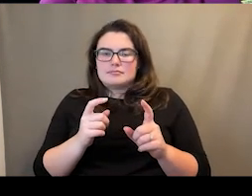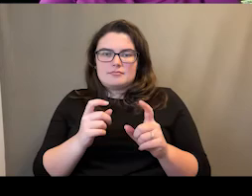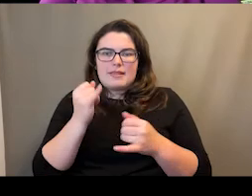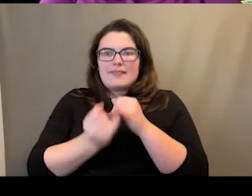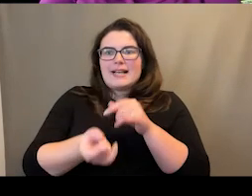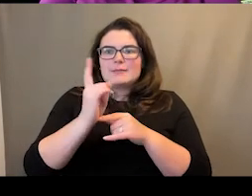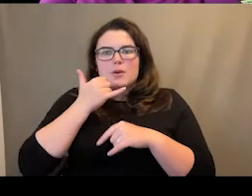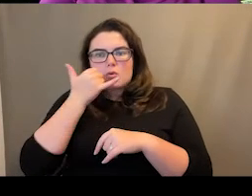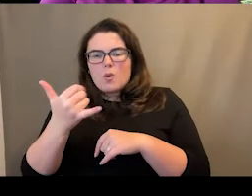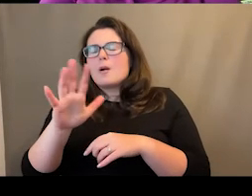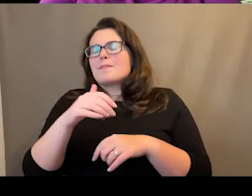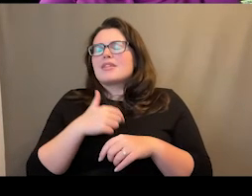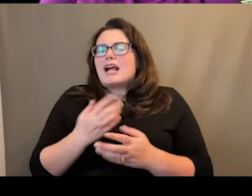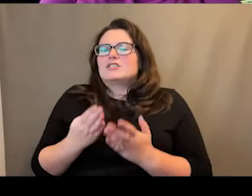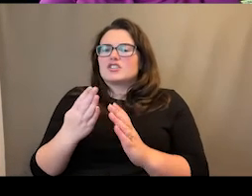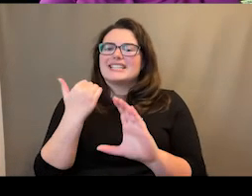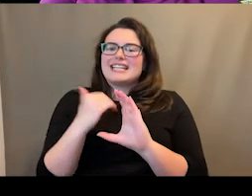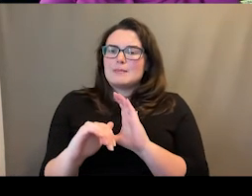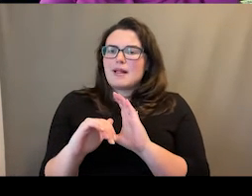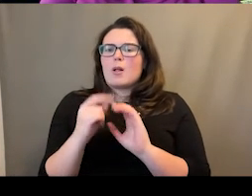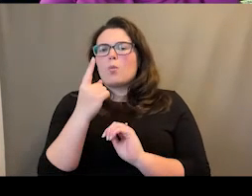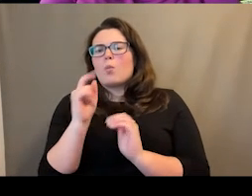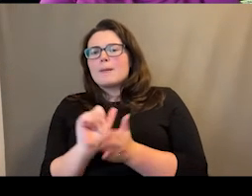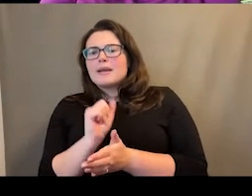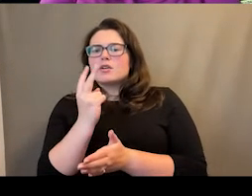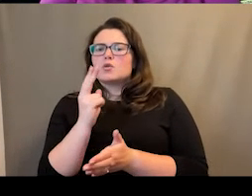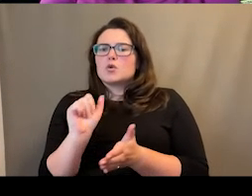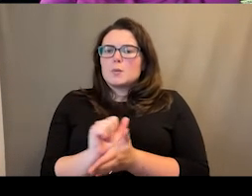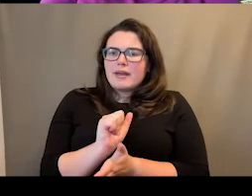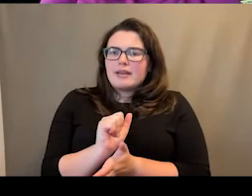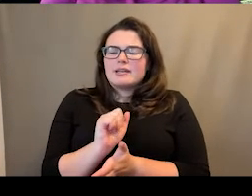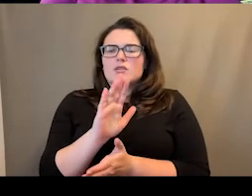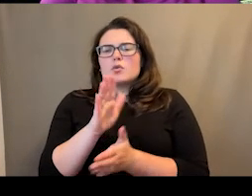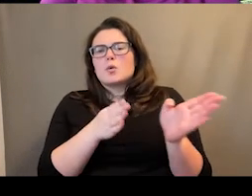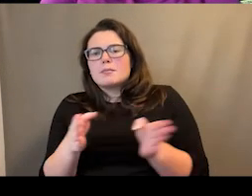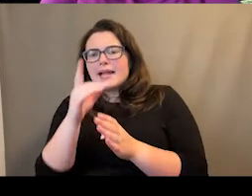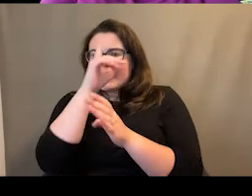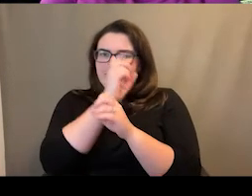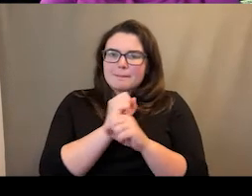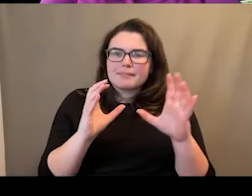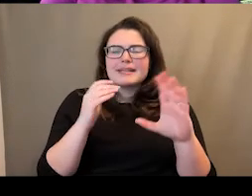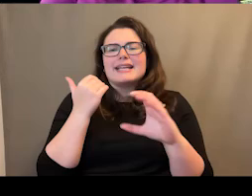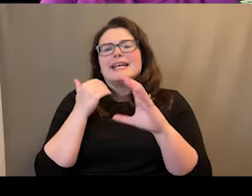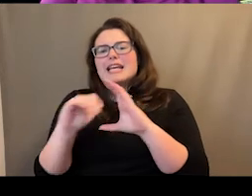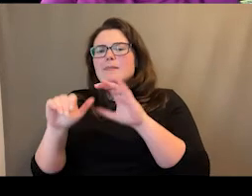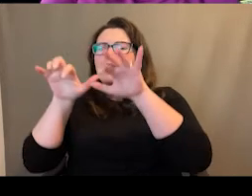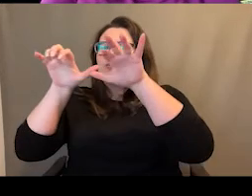them a one or two page summary of your plan project. Make sure that you include the intellectual merit and broader impacts